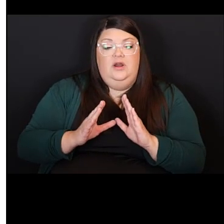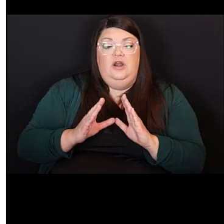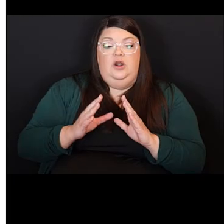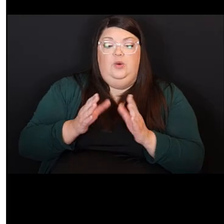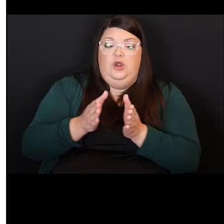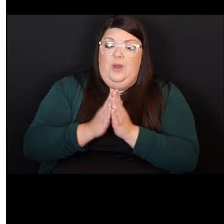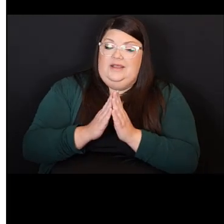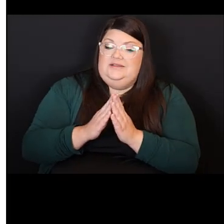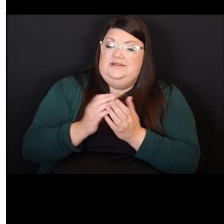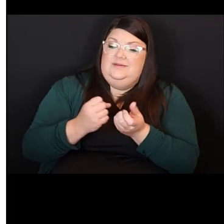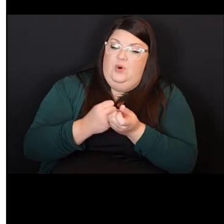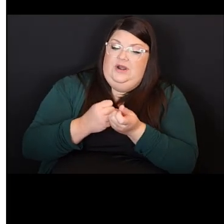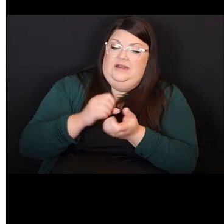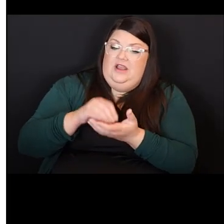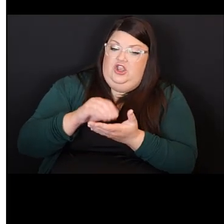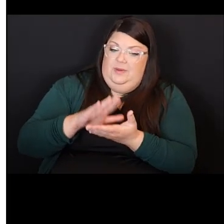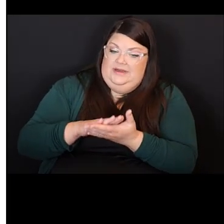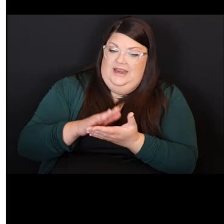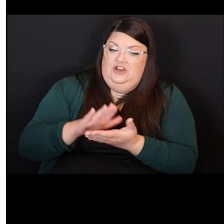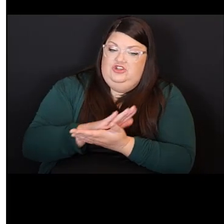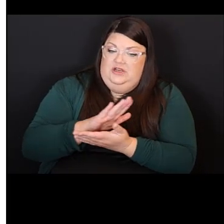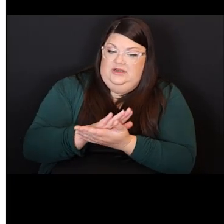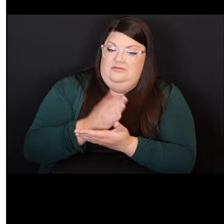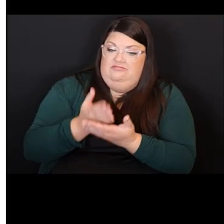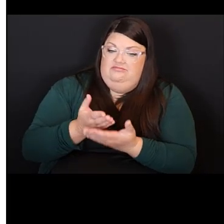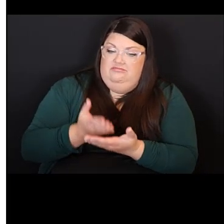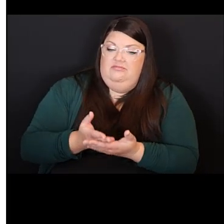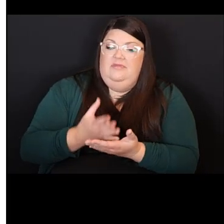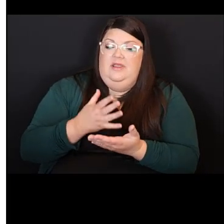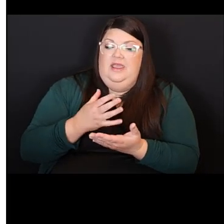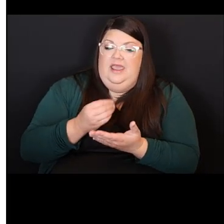to substantiate recipient's proposed indirect cost rate.